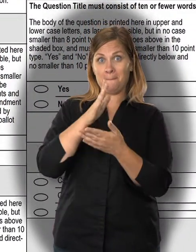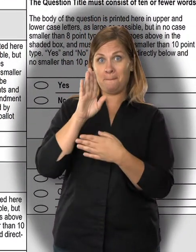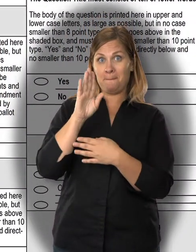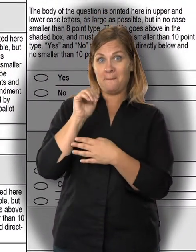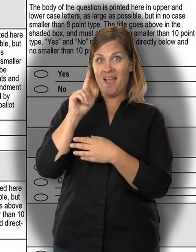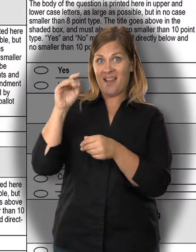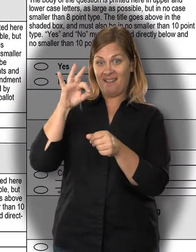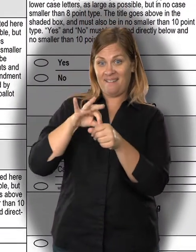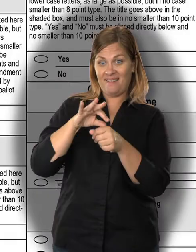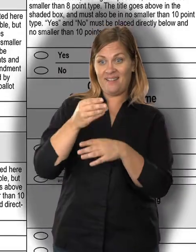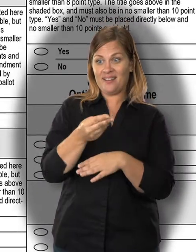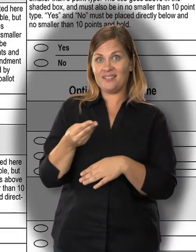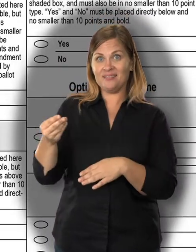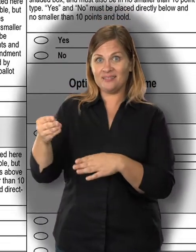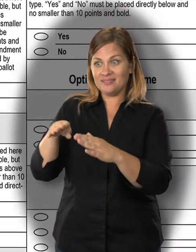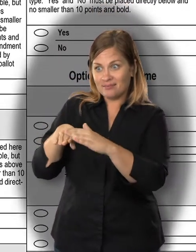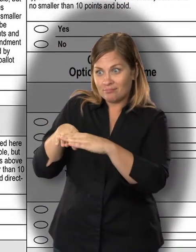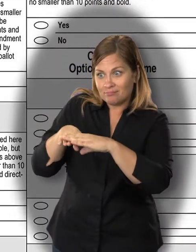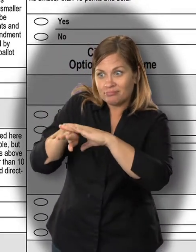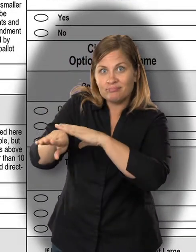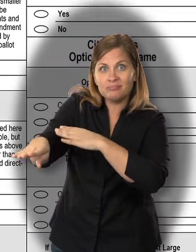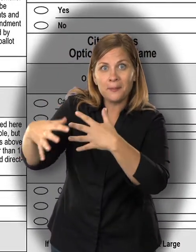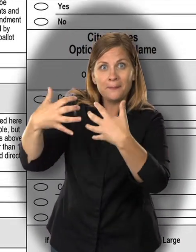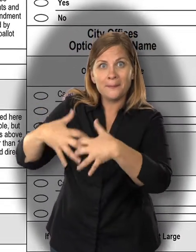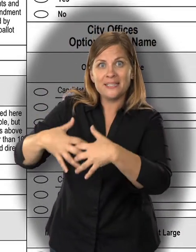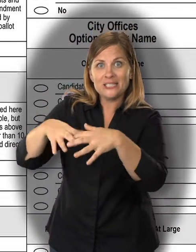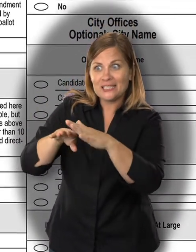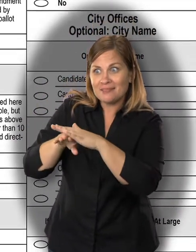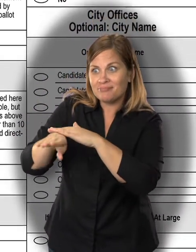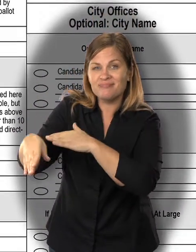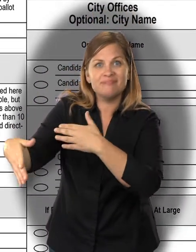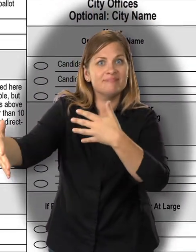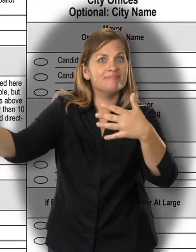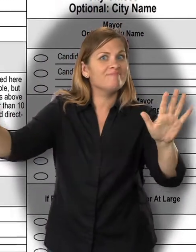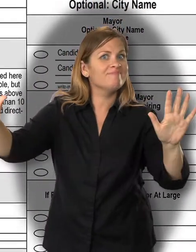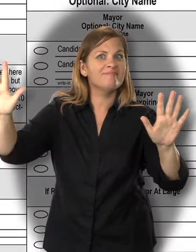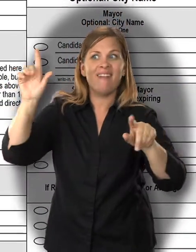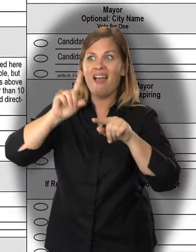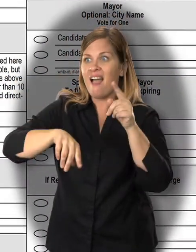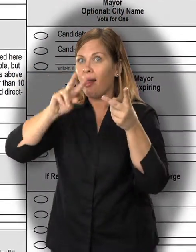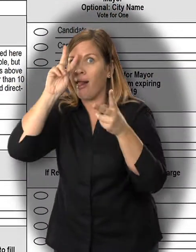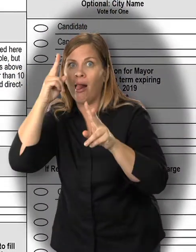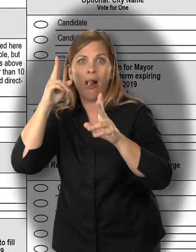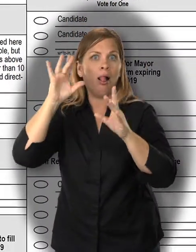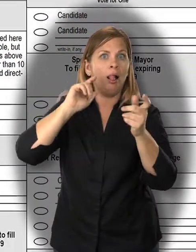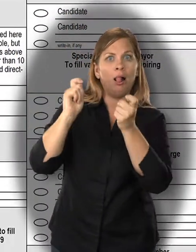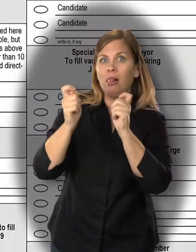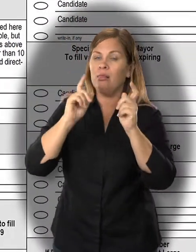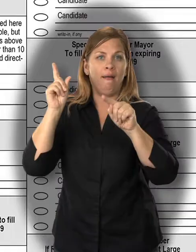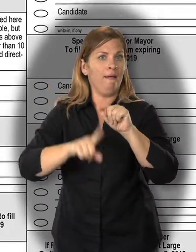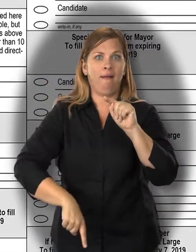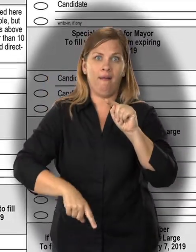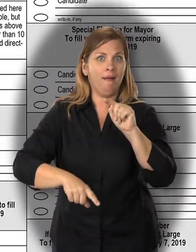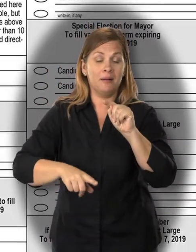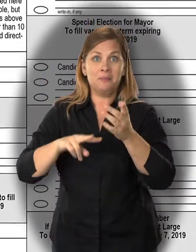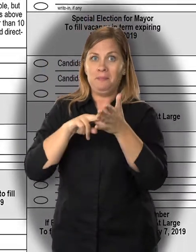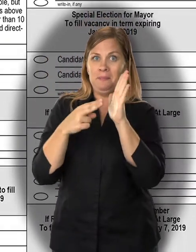so be sure to review your choices one last time before you put your ballot into the counting machine.